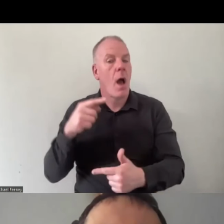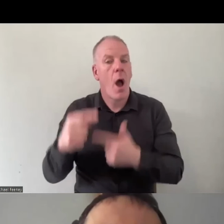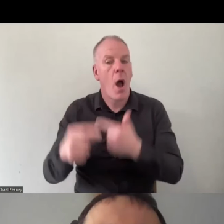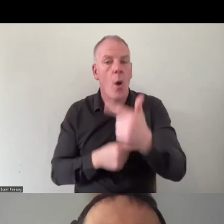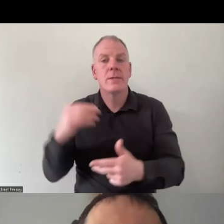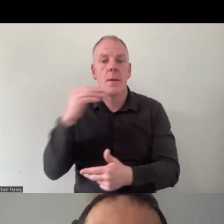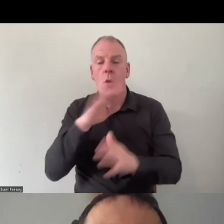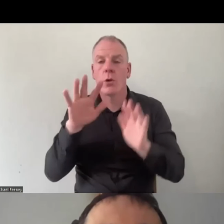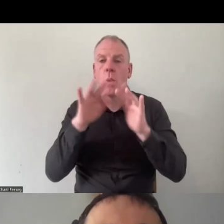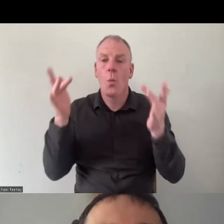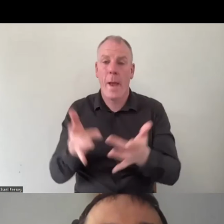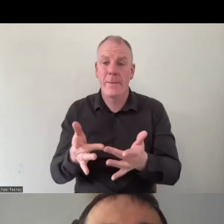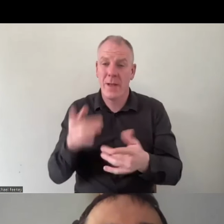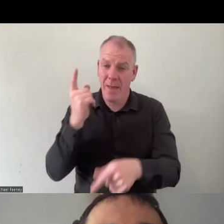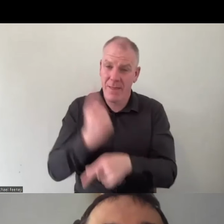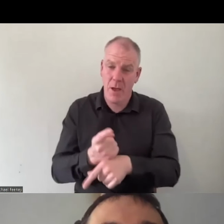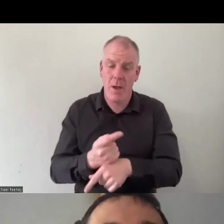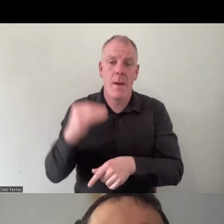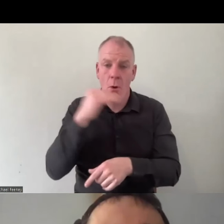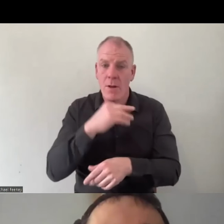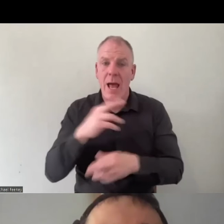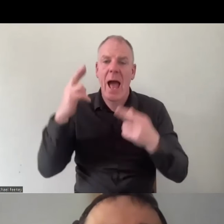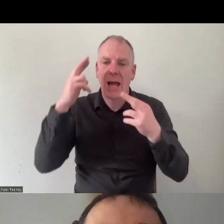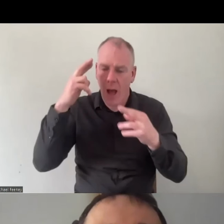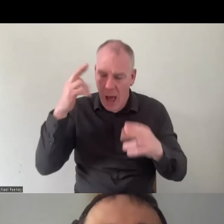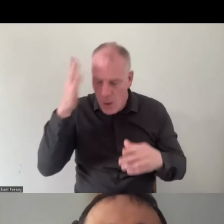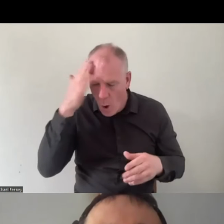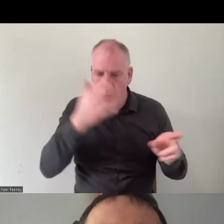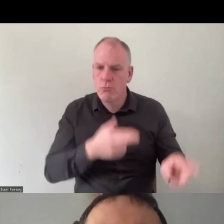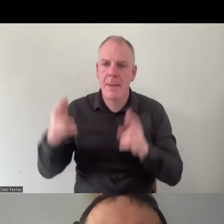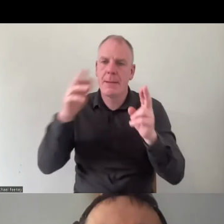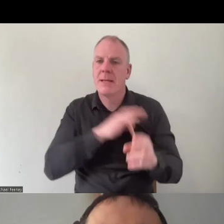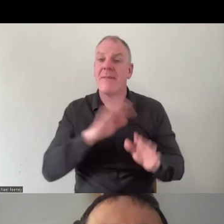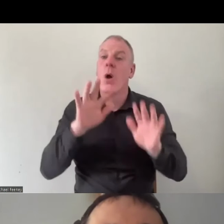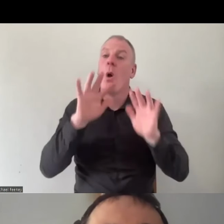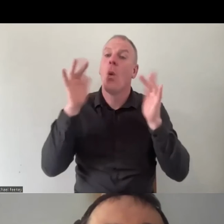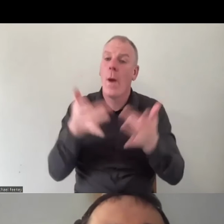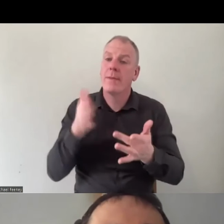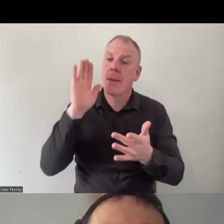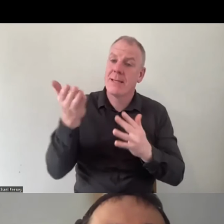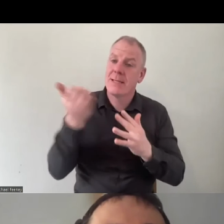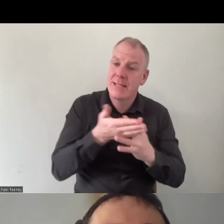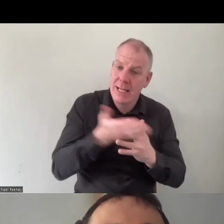and I realise I'm repeating this, but the website must be accessible, but so must the content.